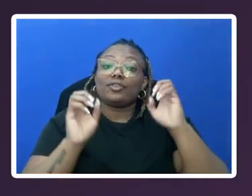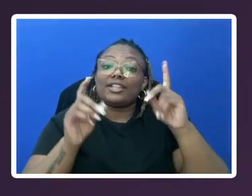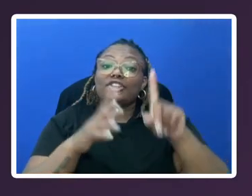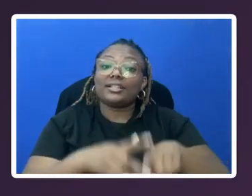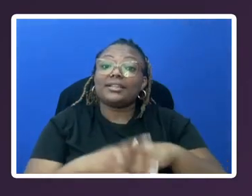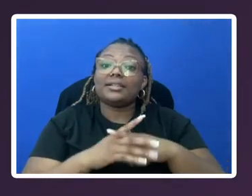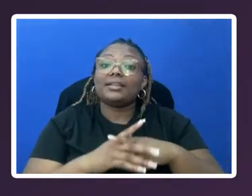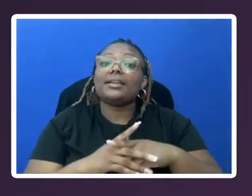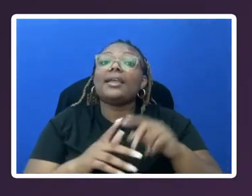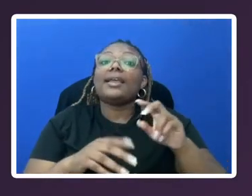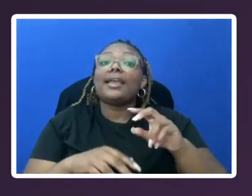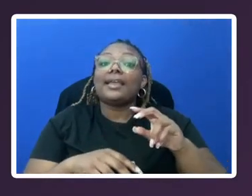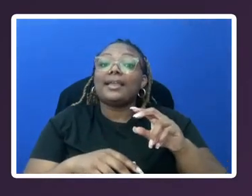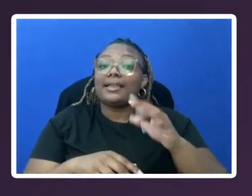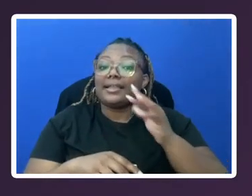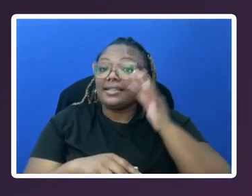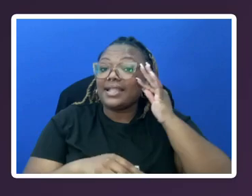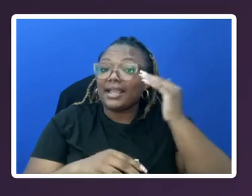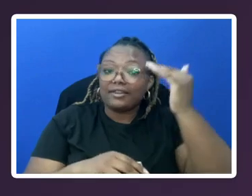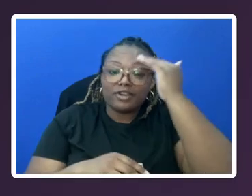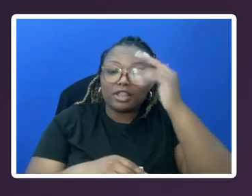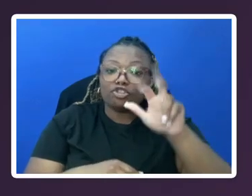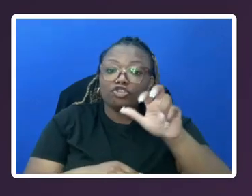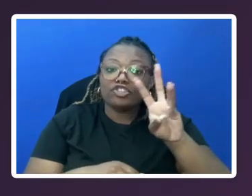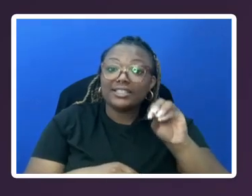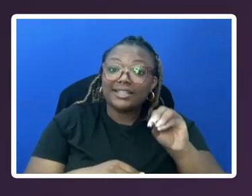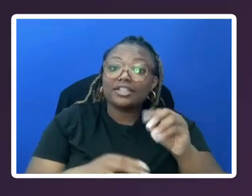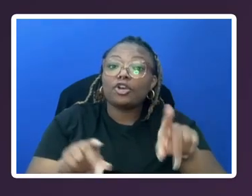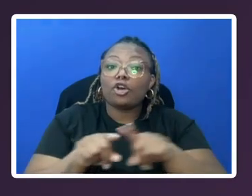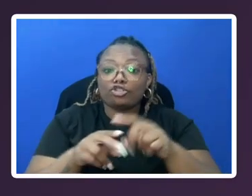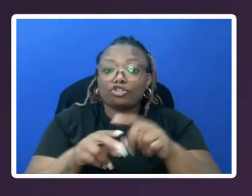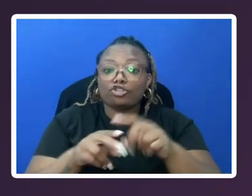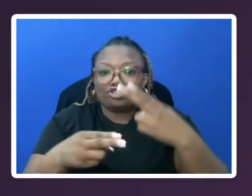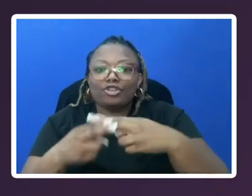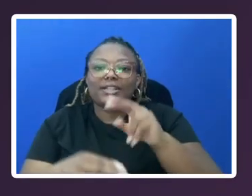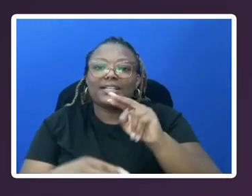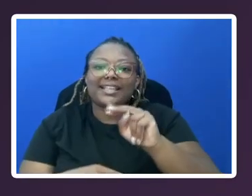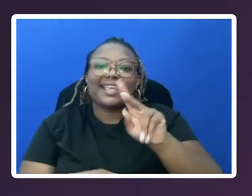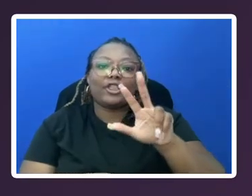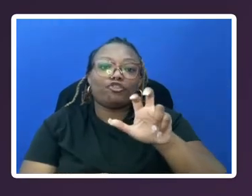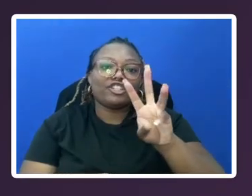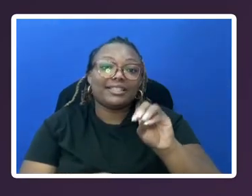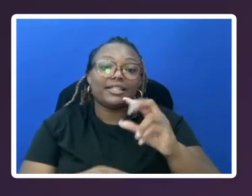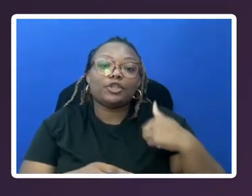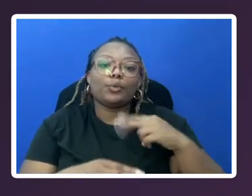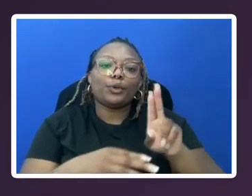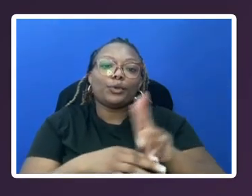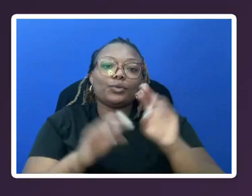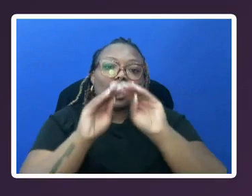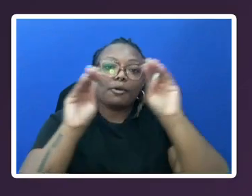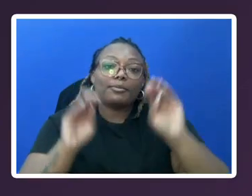or also referred to as NK360, we accomplish our museum's mission through the lens of education,